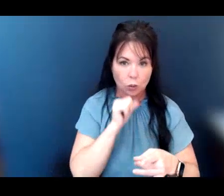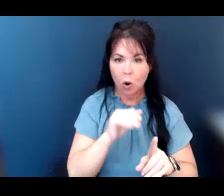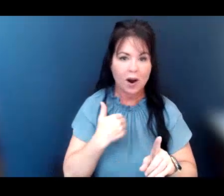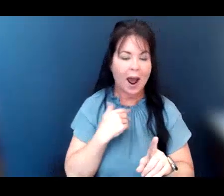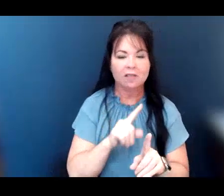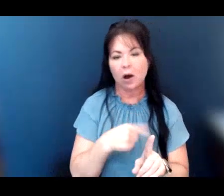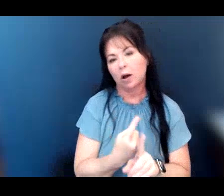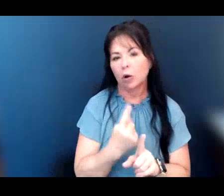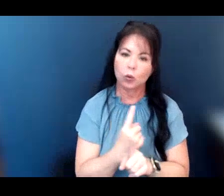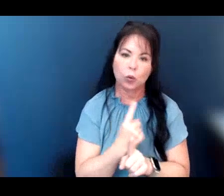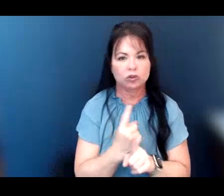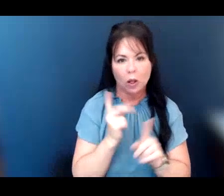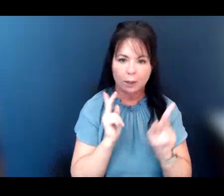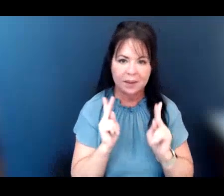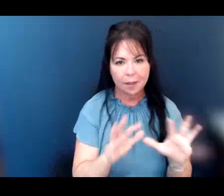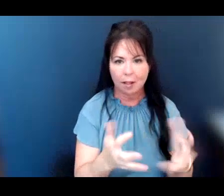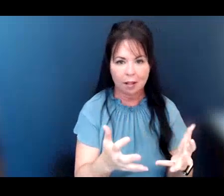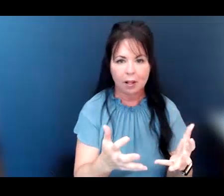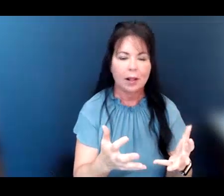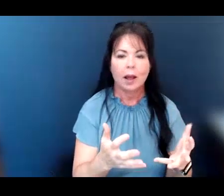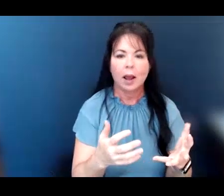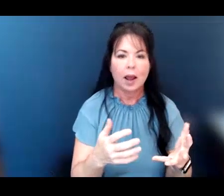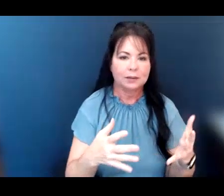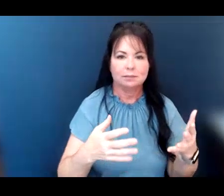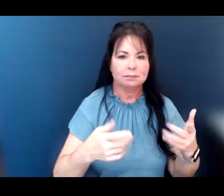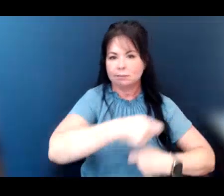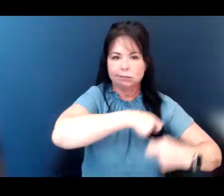And that is so powerful when you think about things like human-centered design, accessibility,